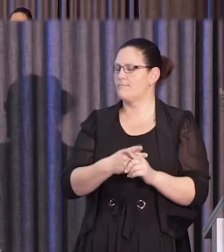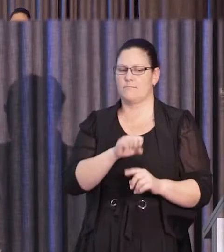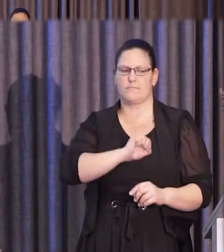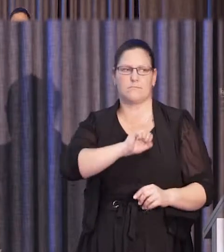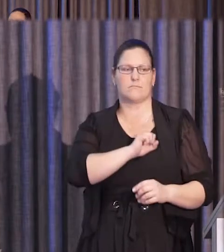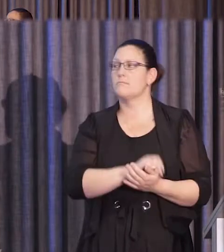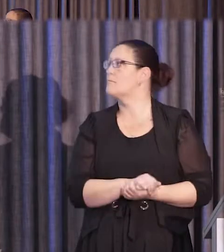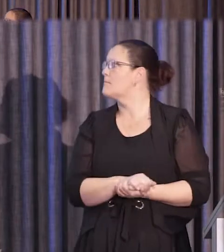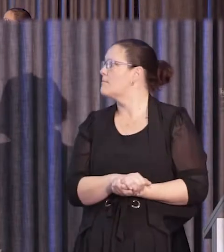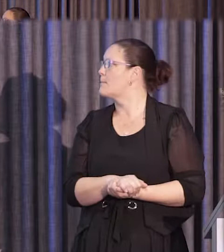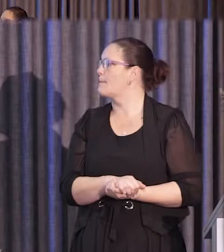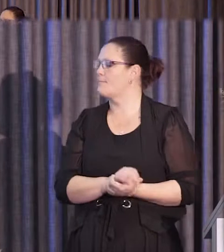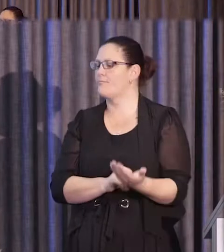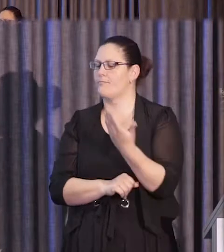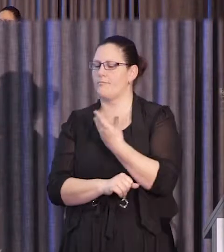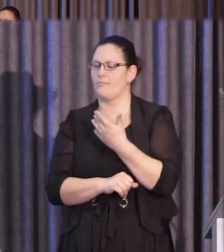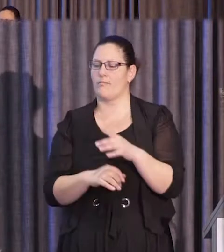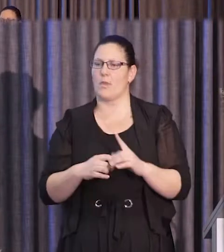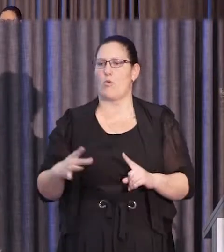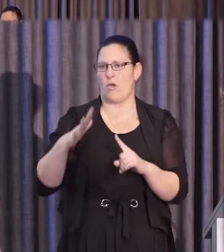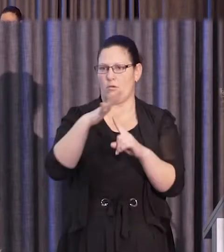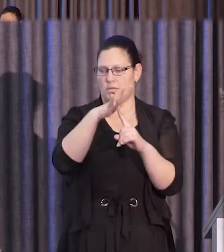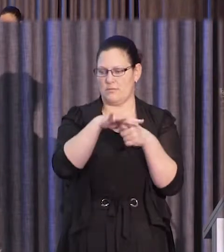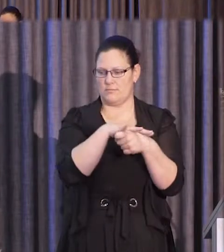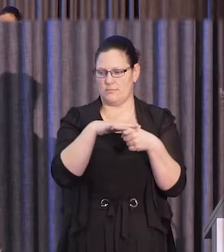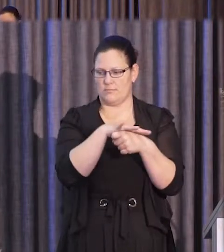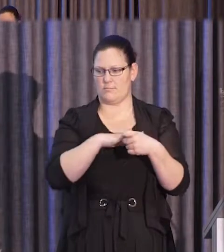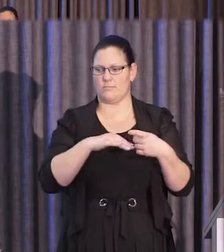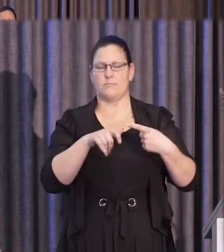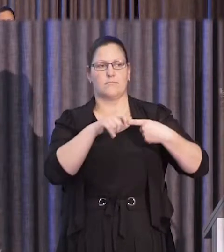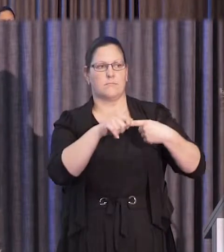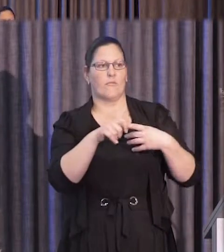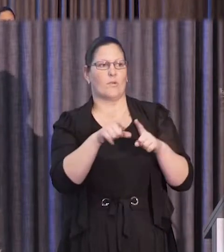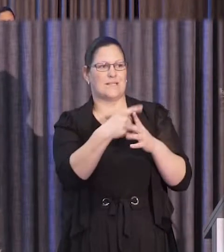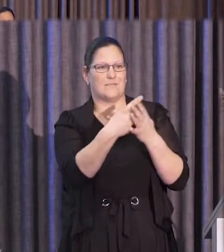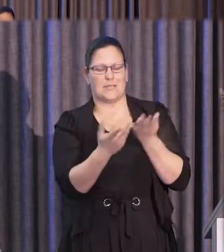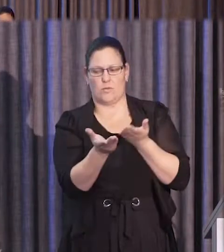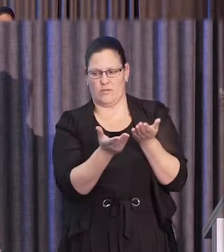The priority areas for disability services and in that I'm talking about the residual department